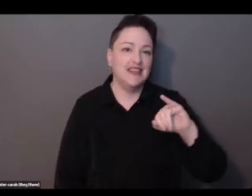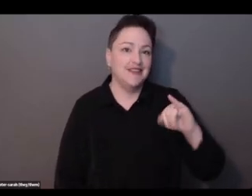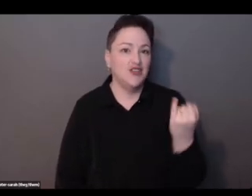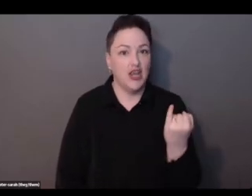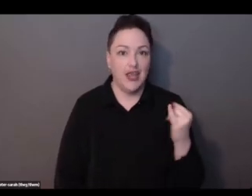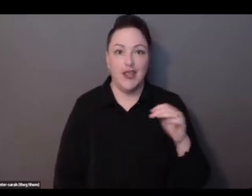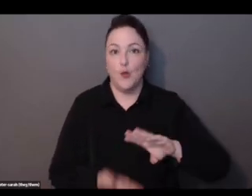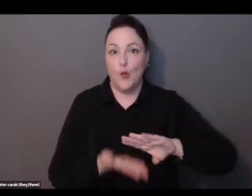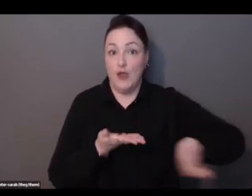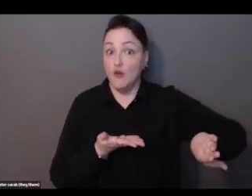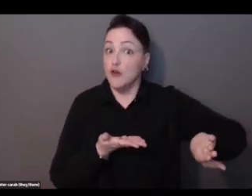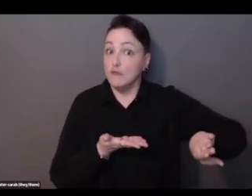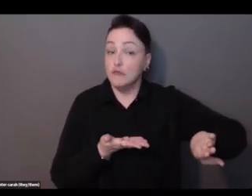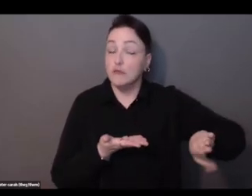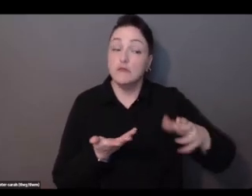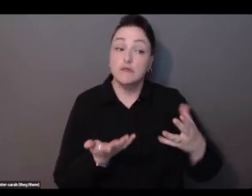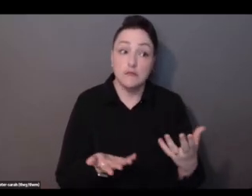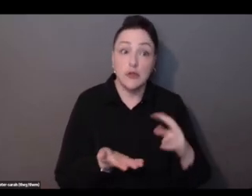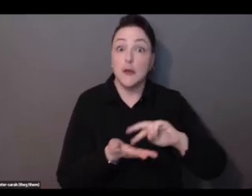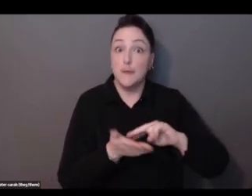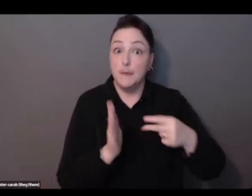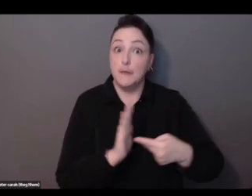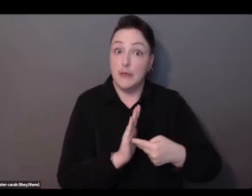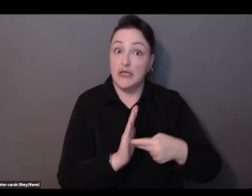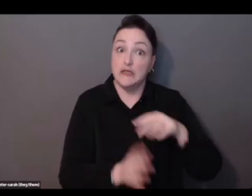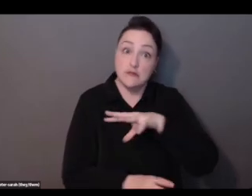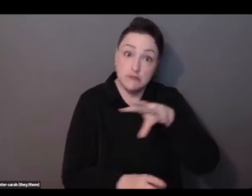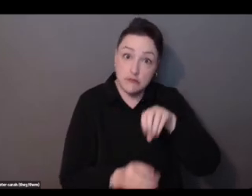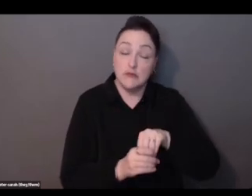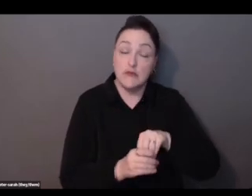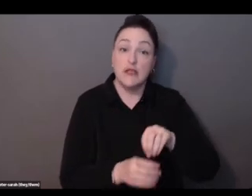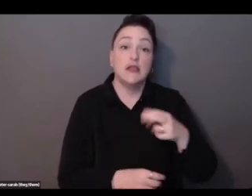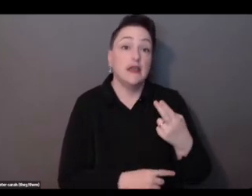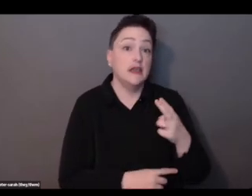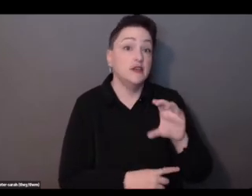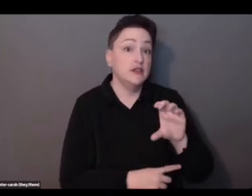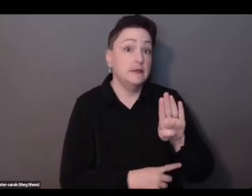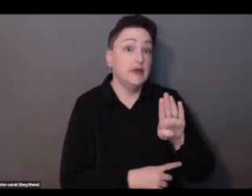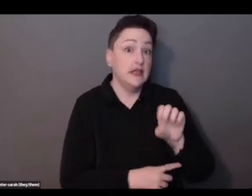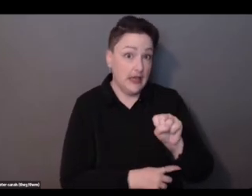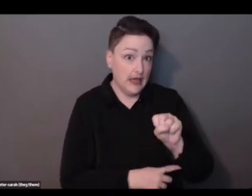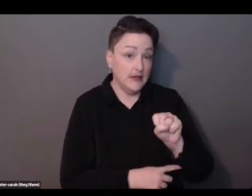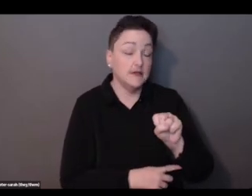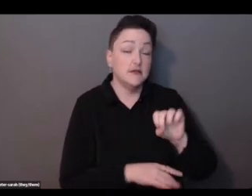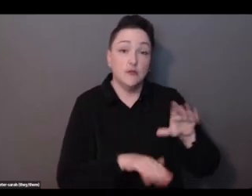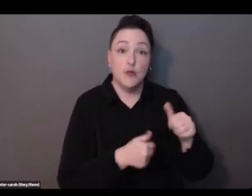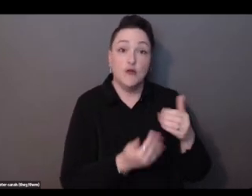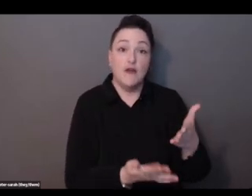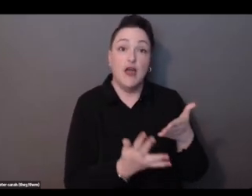be including HCBS delivered through California's IHSS program.